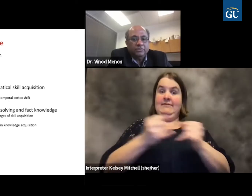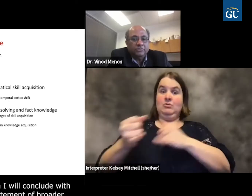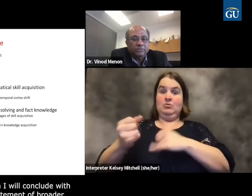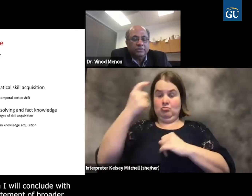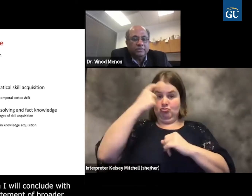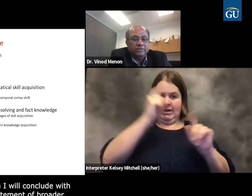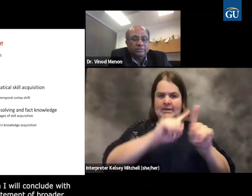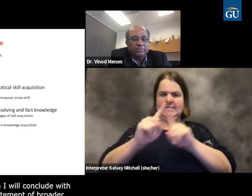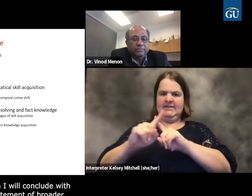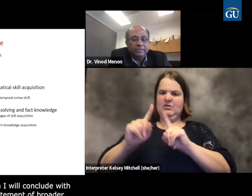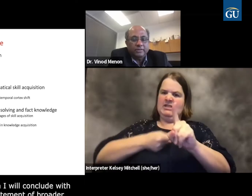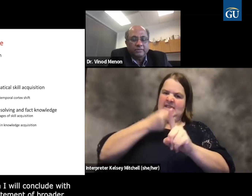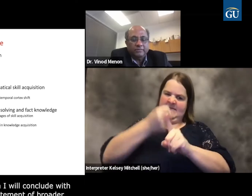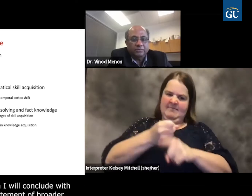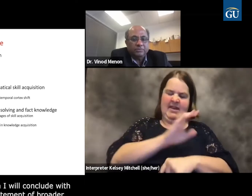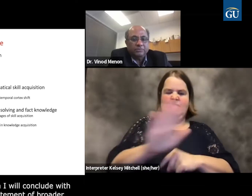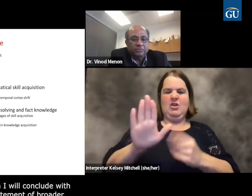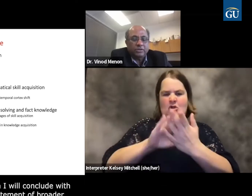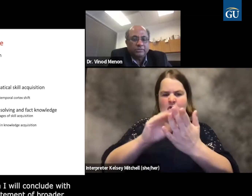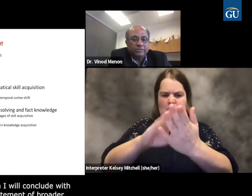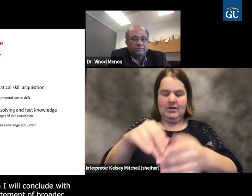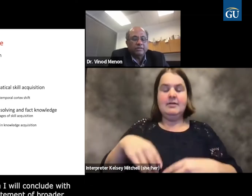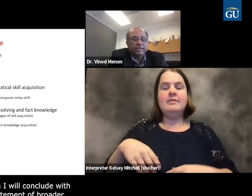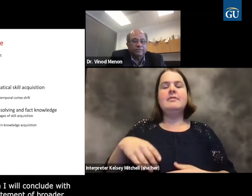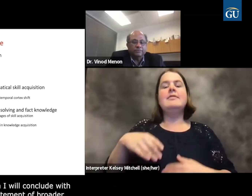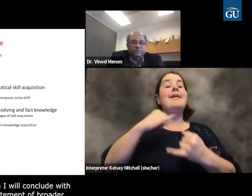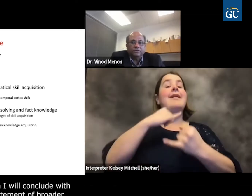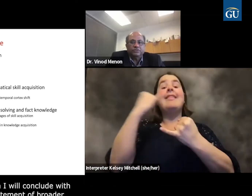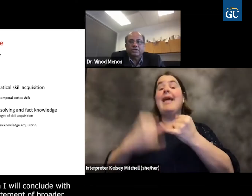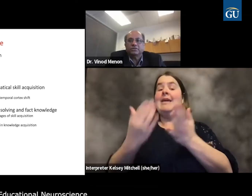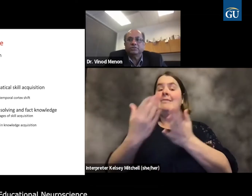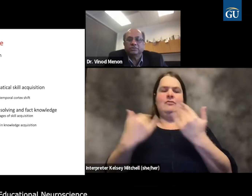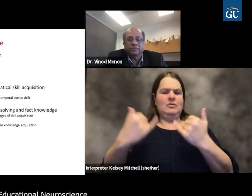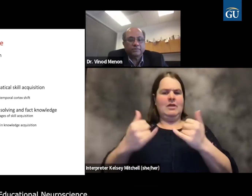and then i will conclude with the